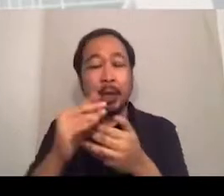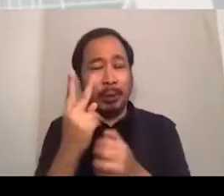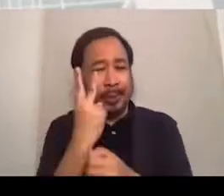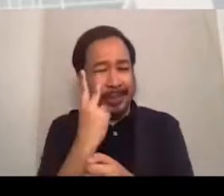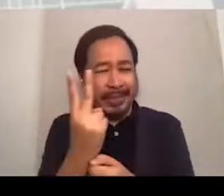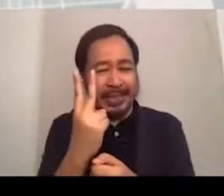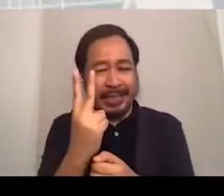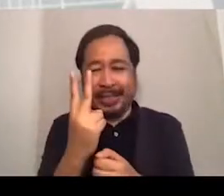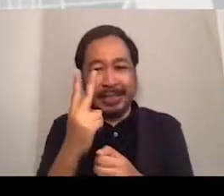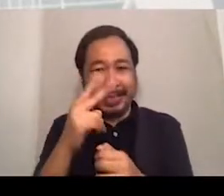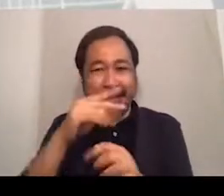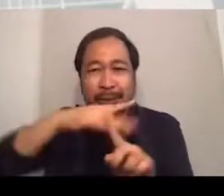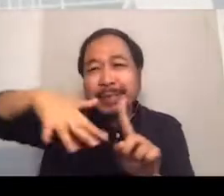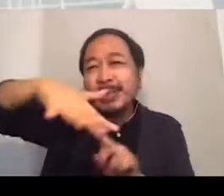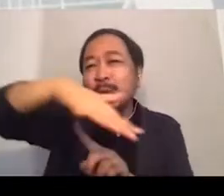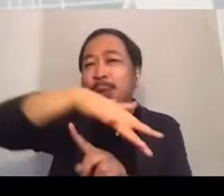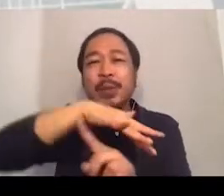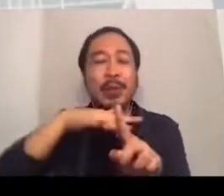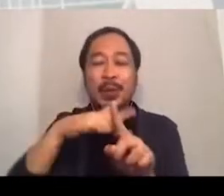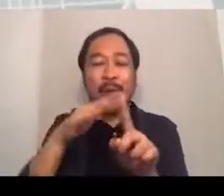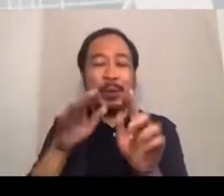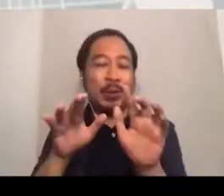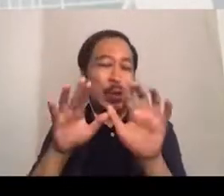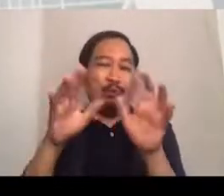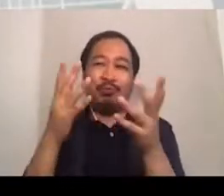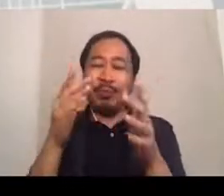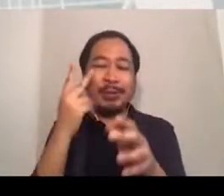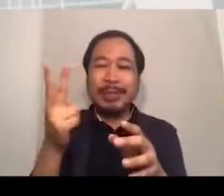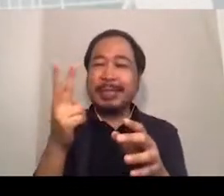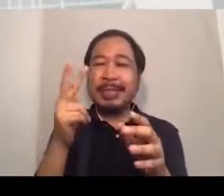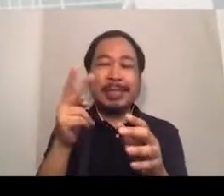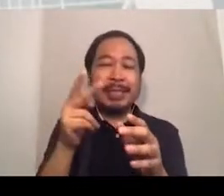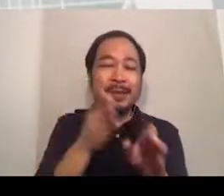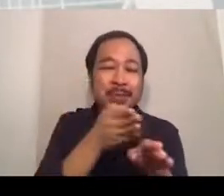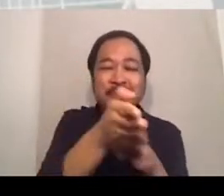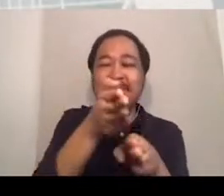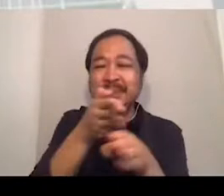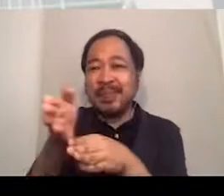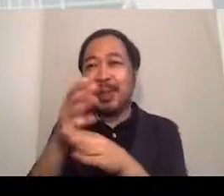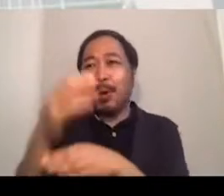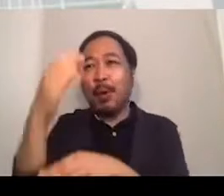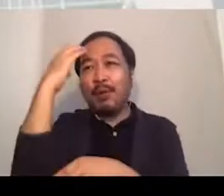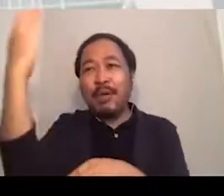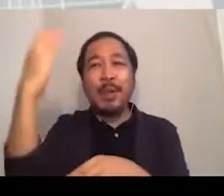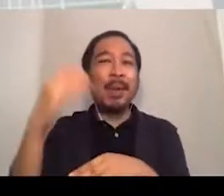And to kick start us we have an extremely distinguished participant.